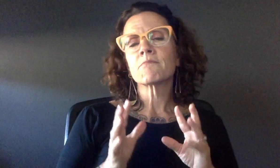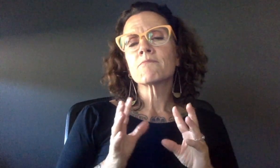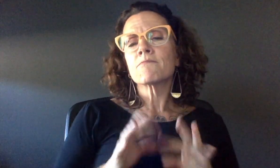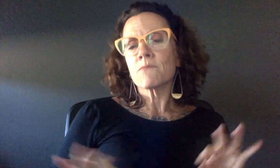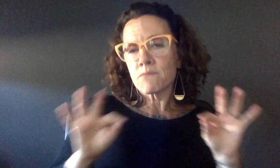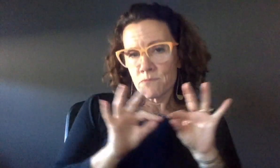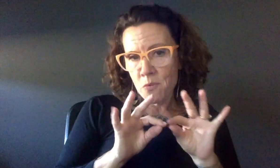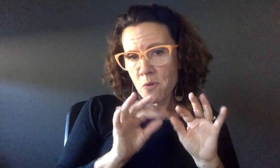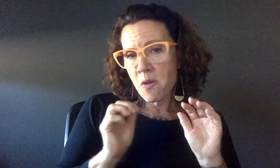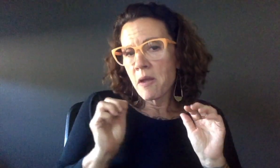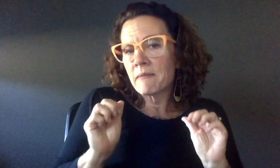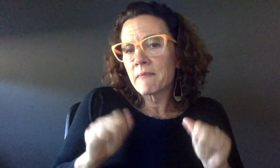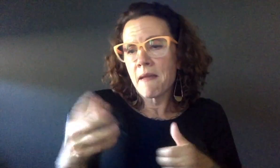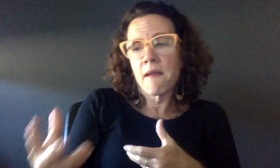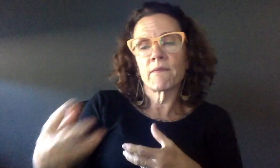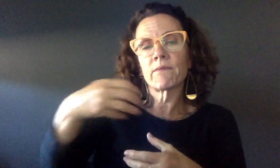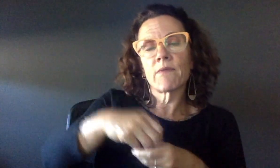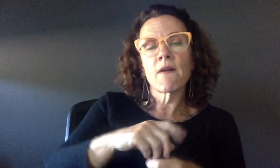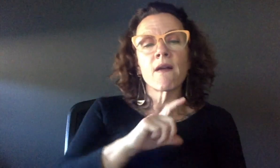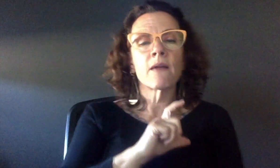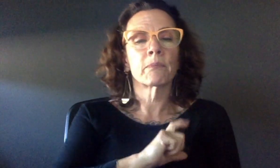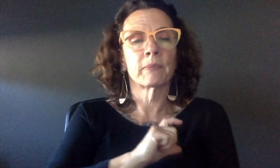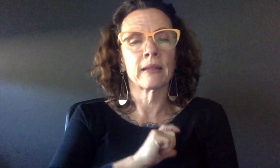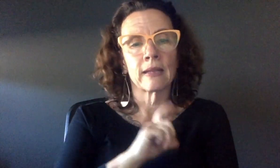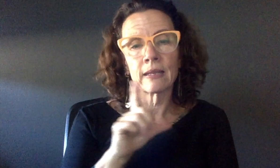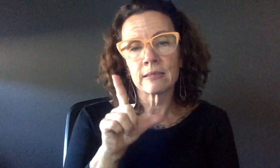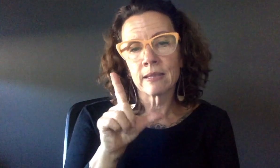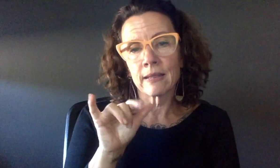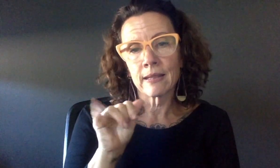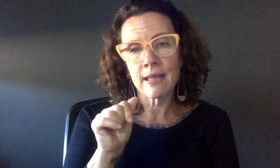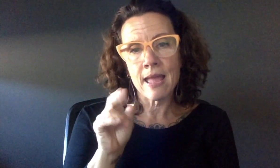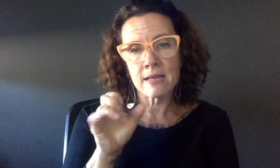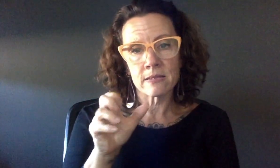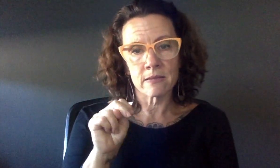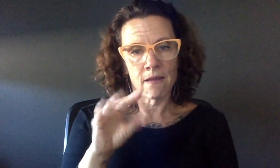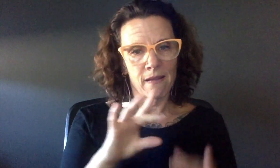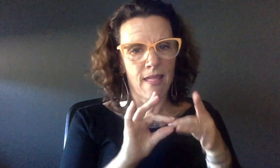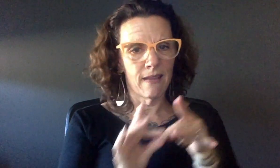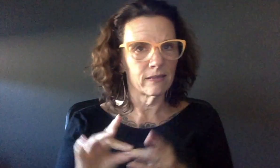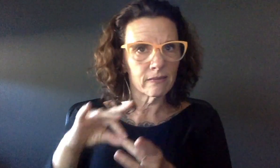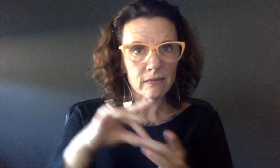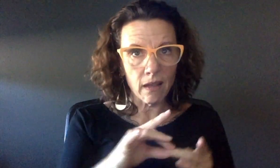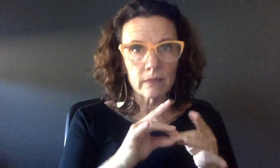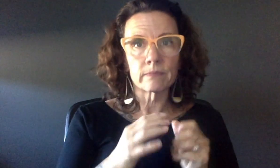Involve police liaisons.